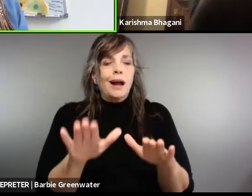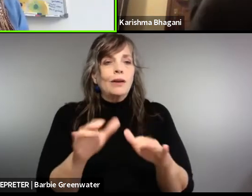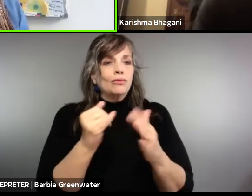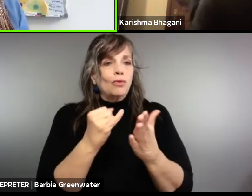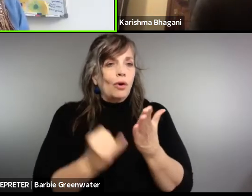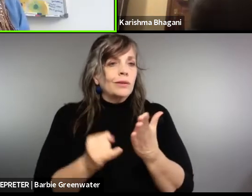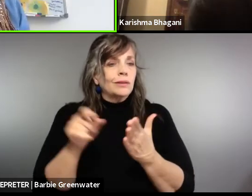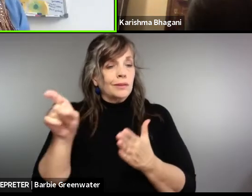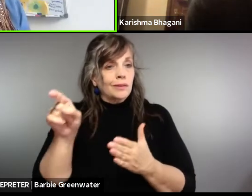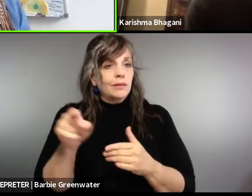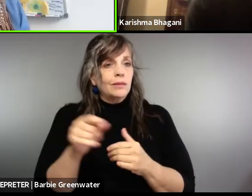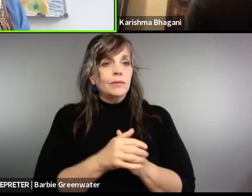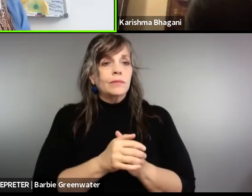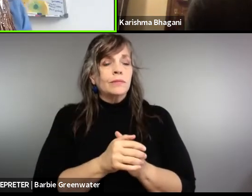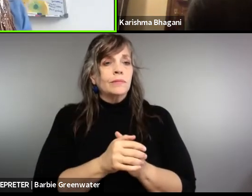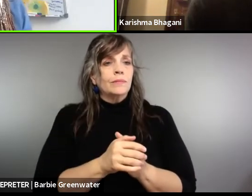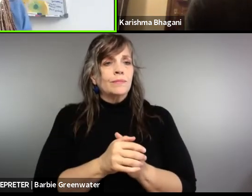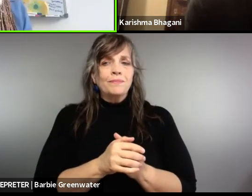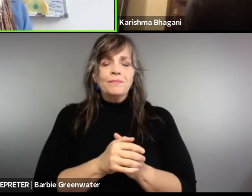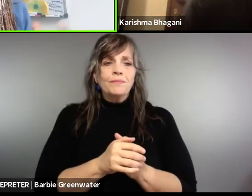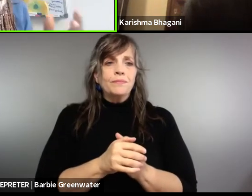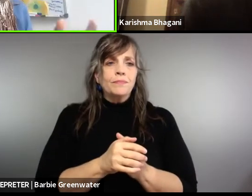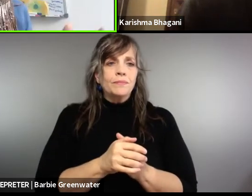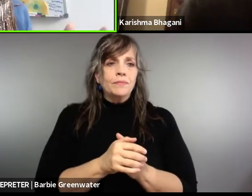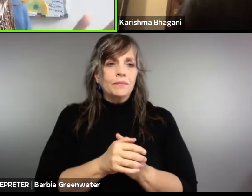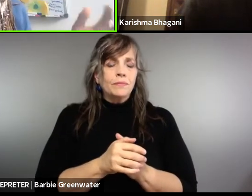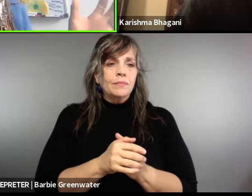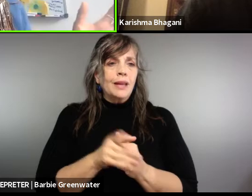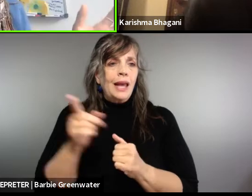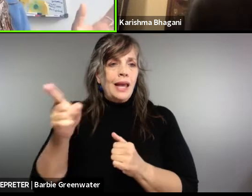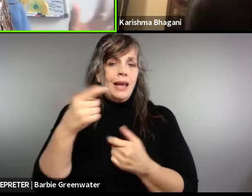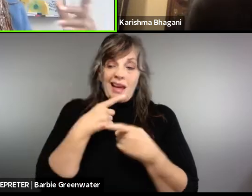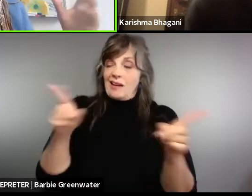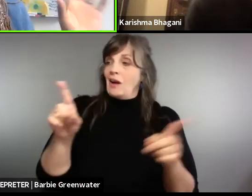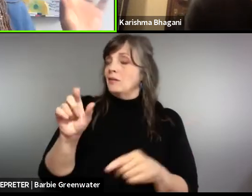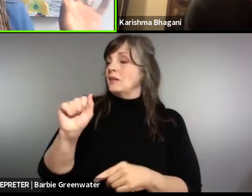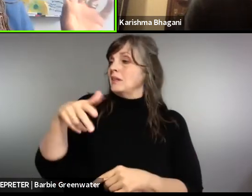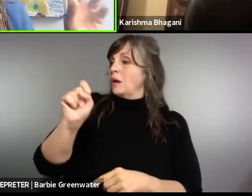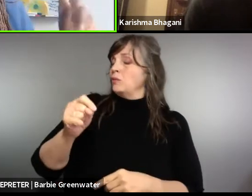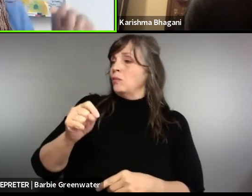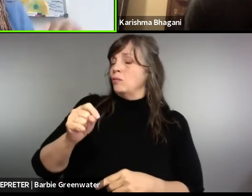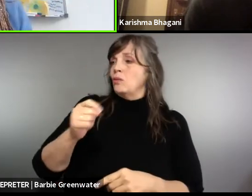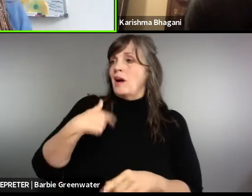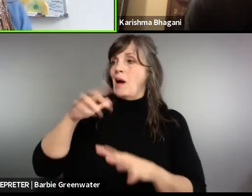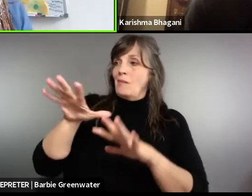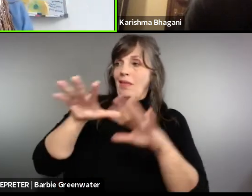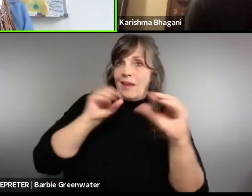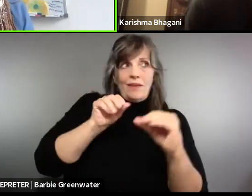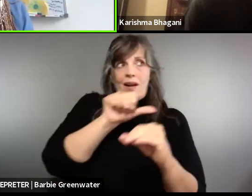And, he announced say in September, "I'm going, I've got a big job somewhere else."